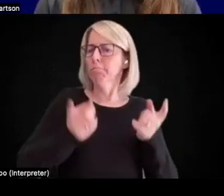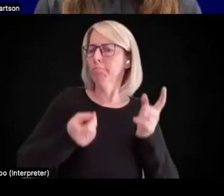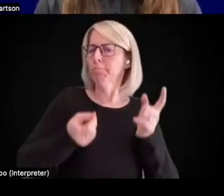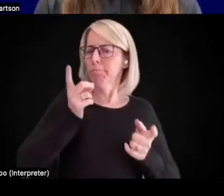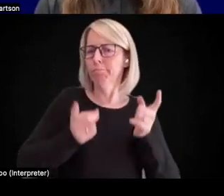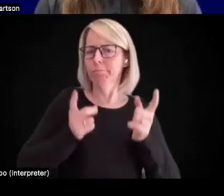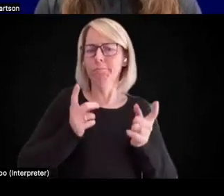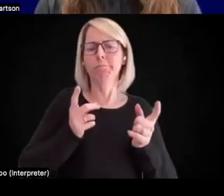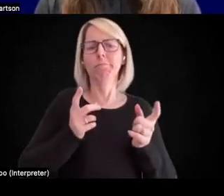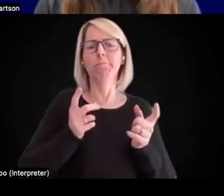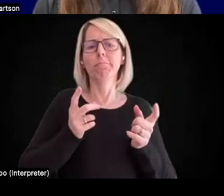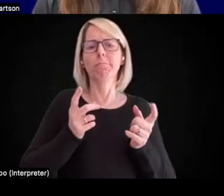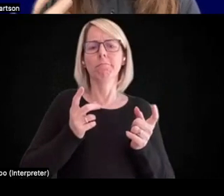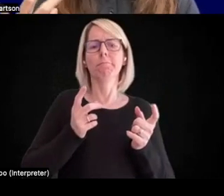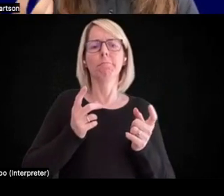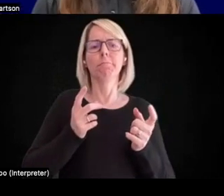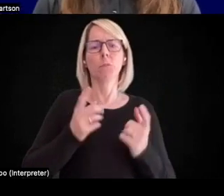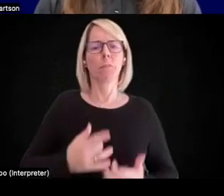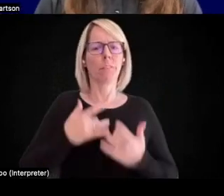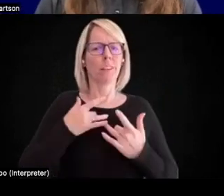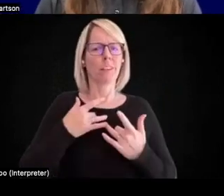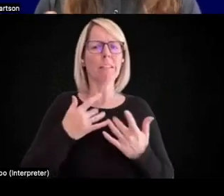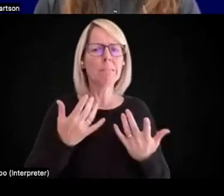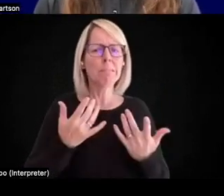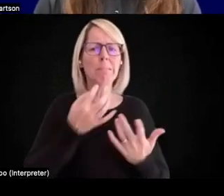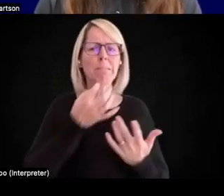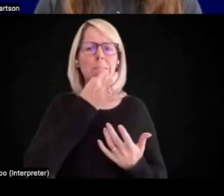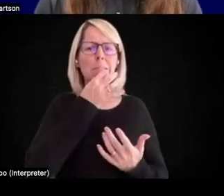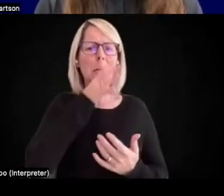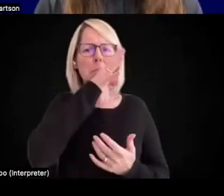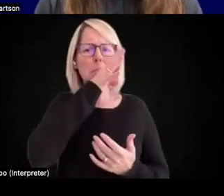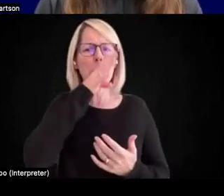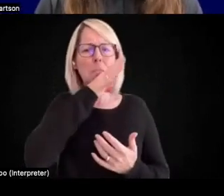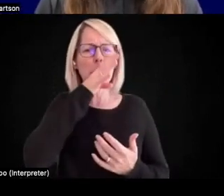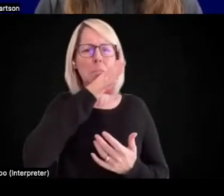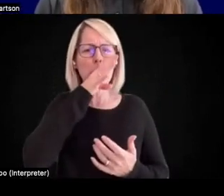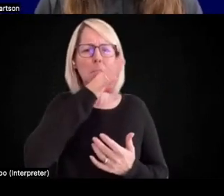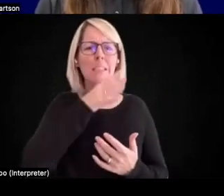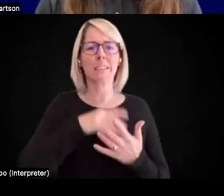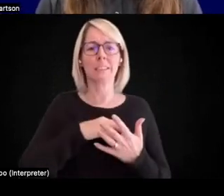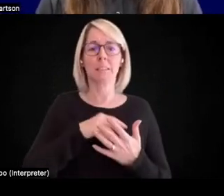going on here. I'm this interaction partner, but I don't know what's going on, I don't understand